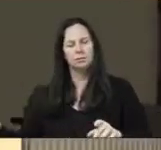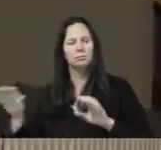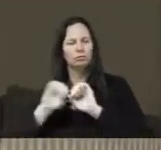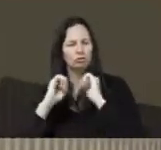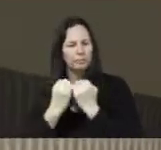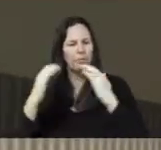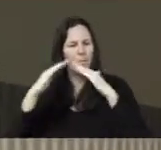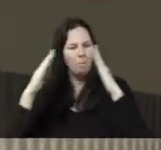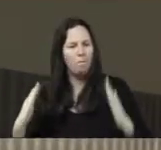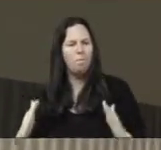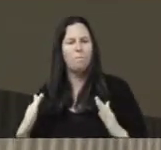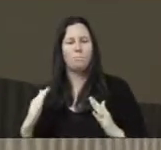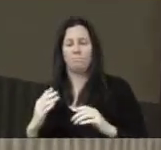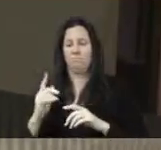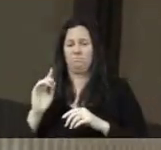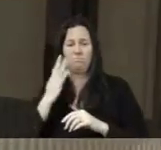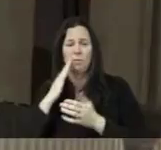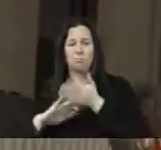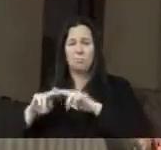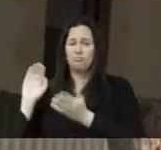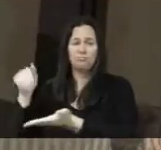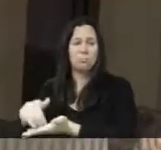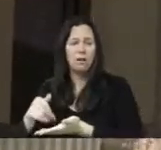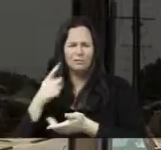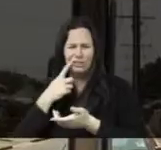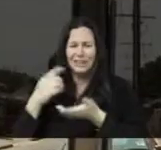We're trying to engage with him to get him to visit the GP,